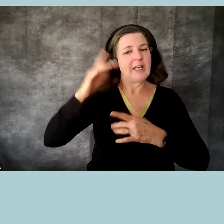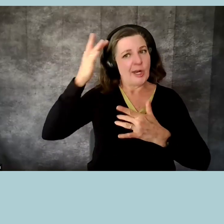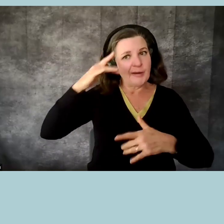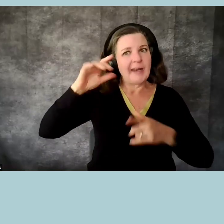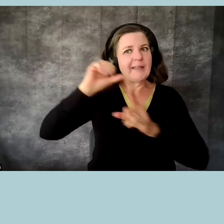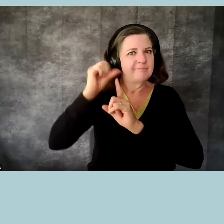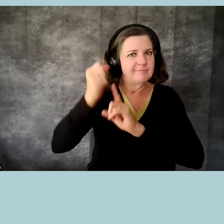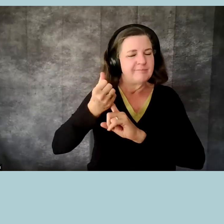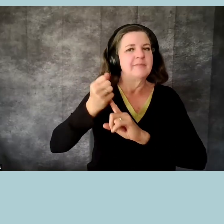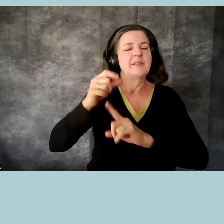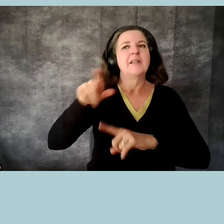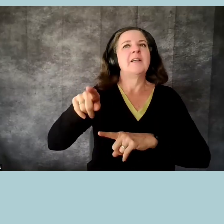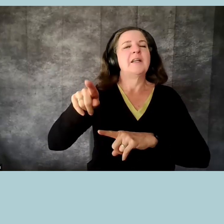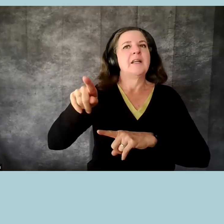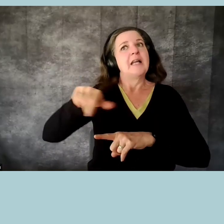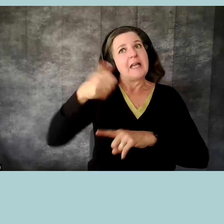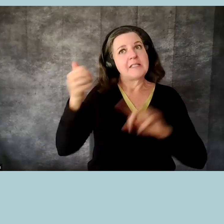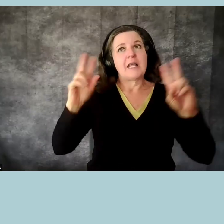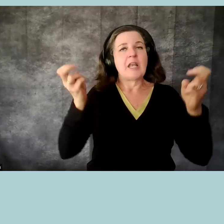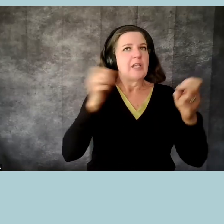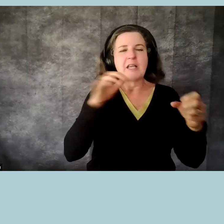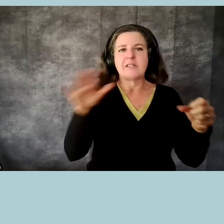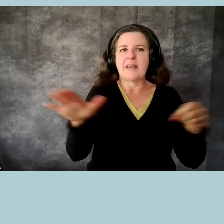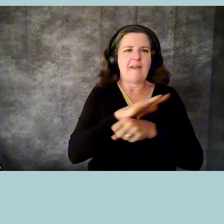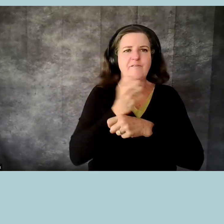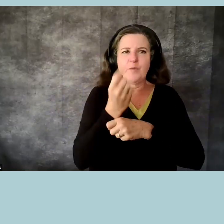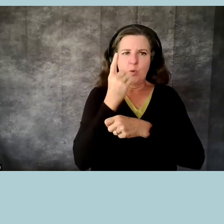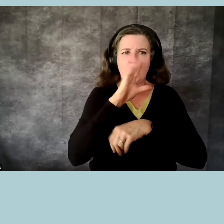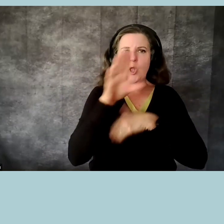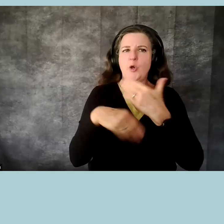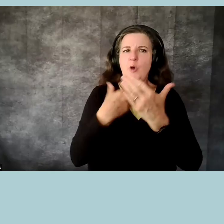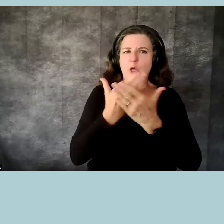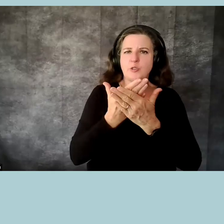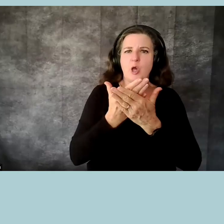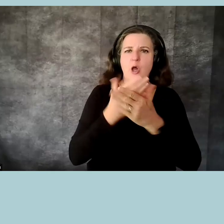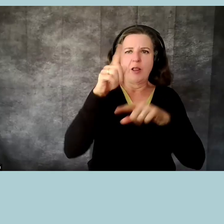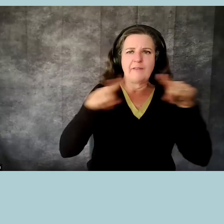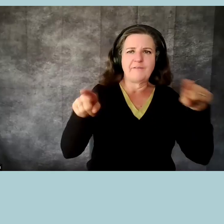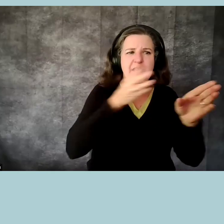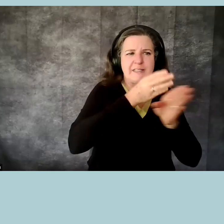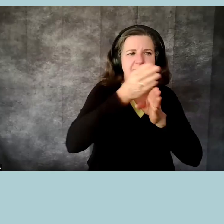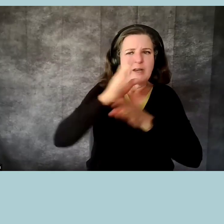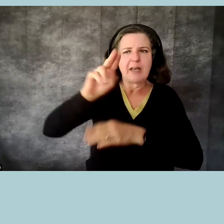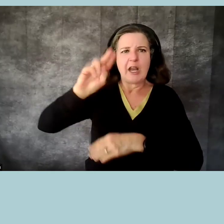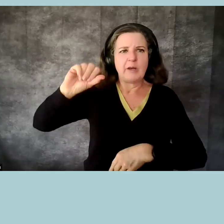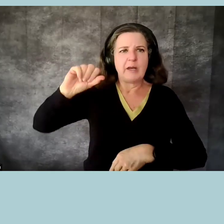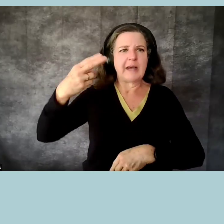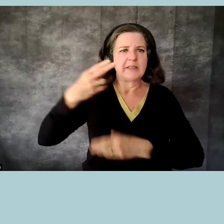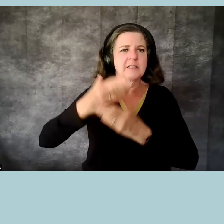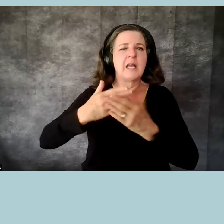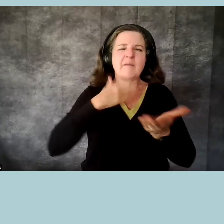understanding across all areas of the NIH portfolio that we'd really want to focus on. I'll stop there but there's many areas we need longitudinal